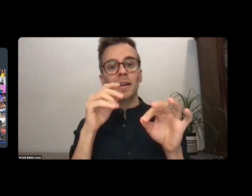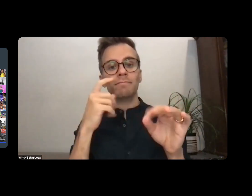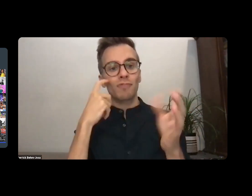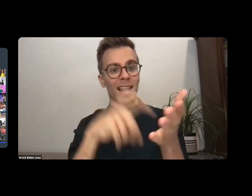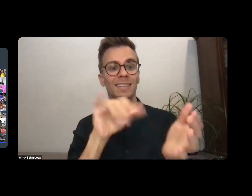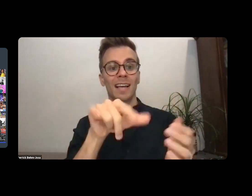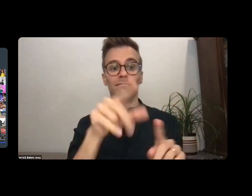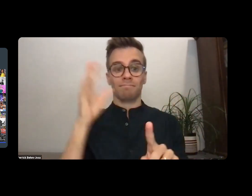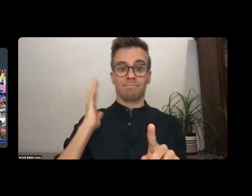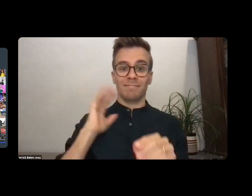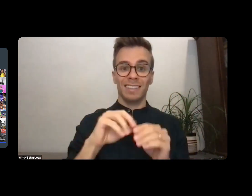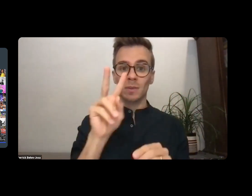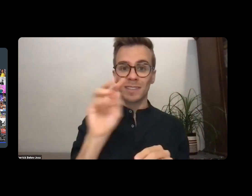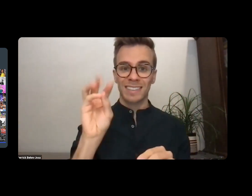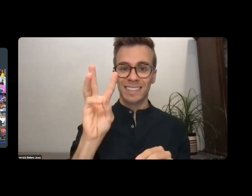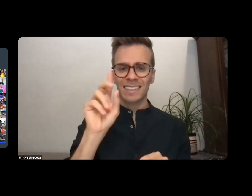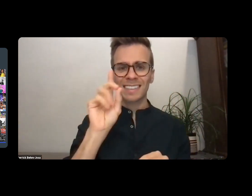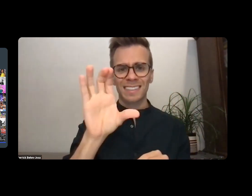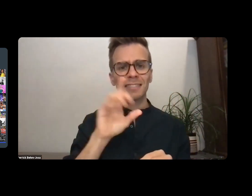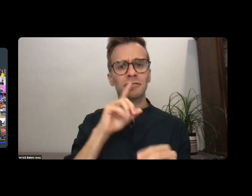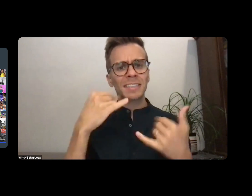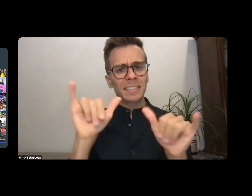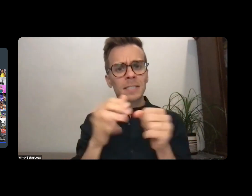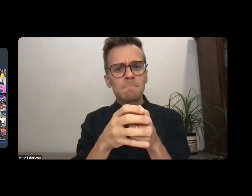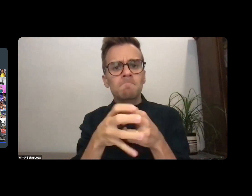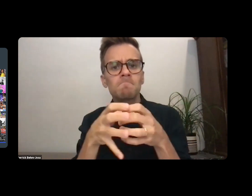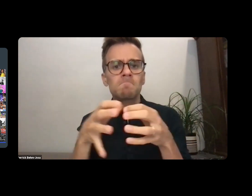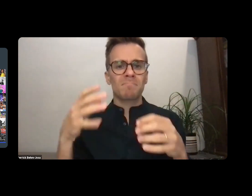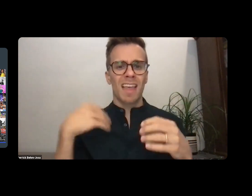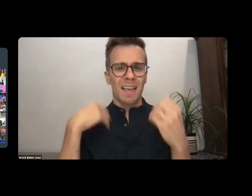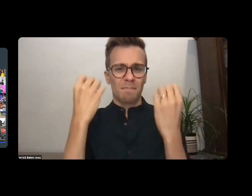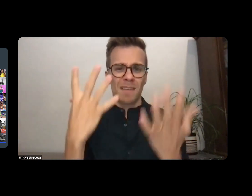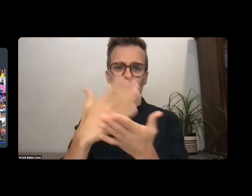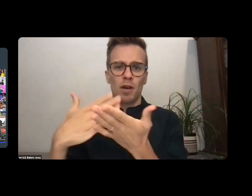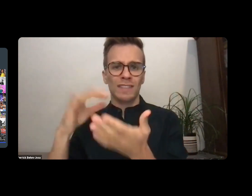It's important to recognize that, back in 2006, the city, D.C., was expanding.